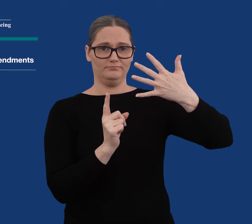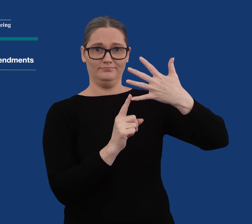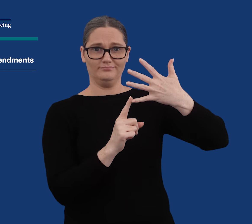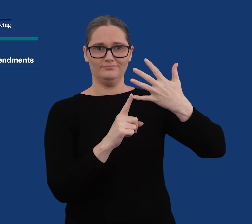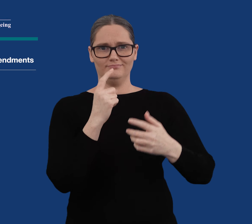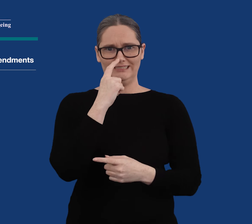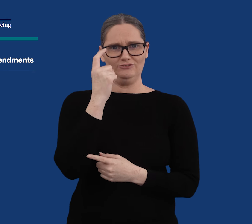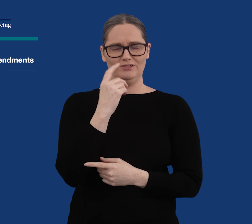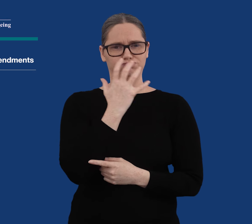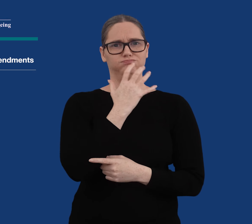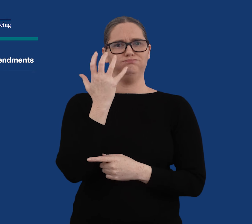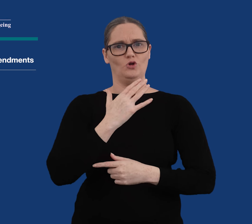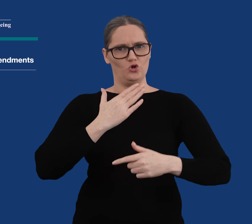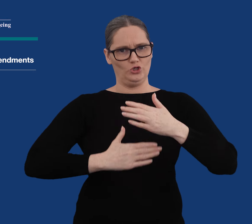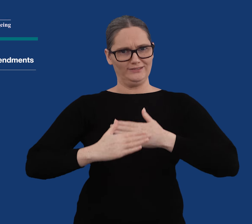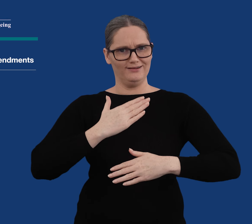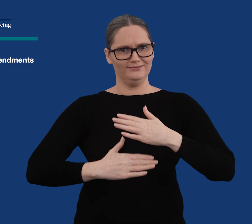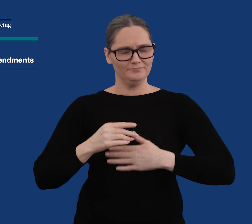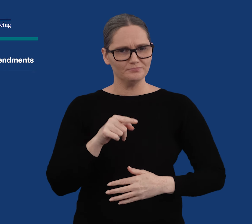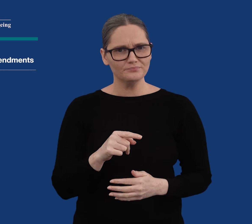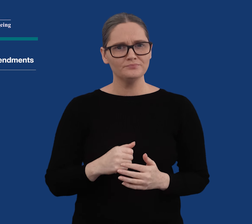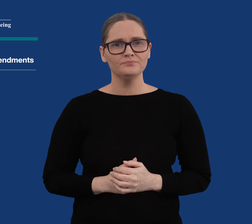and ‘serious conduct’.